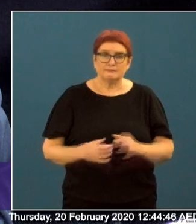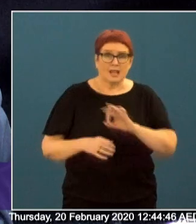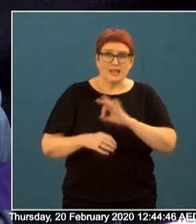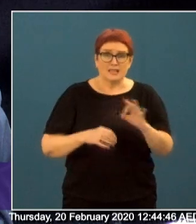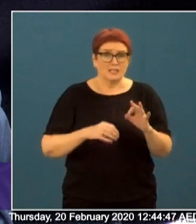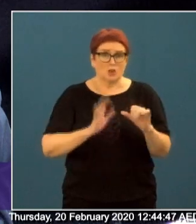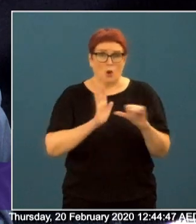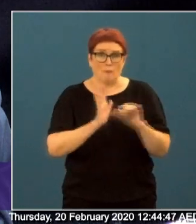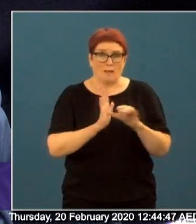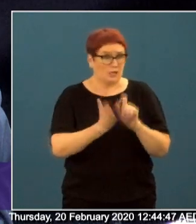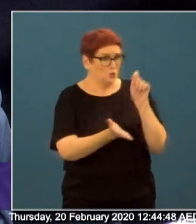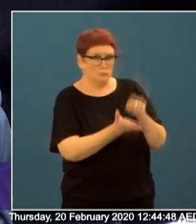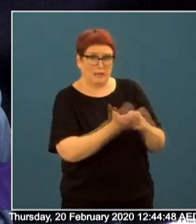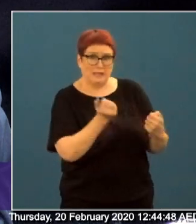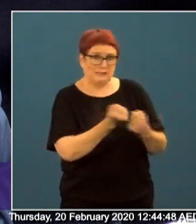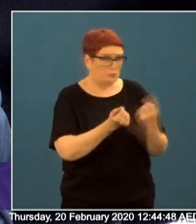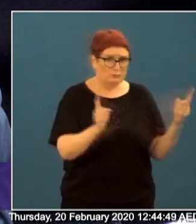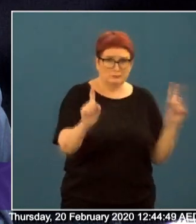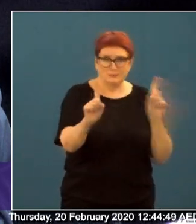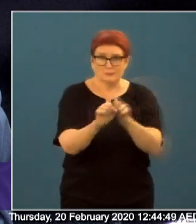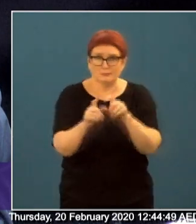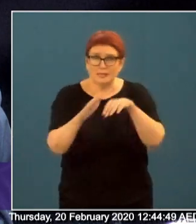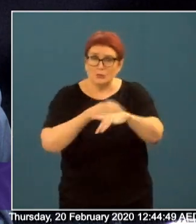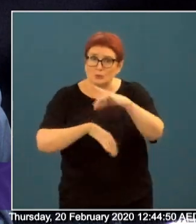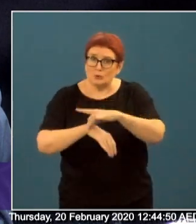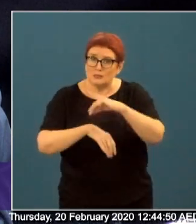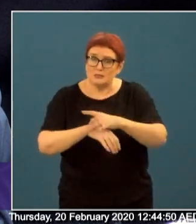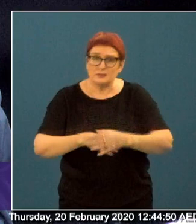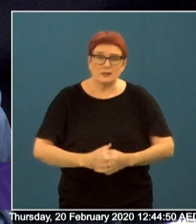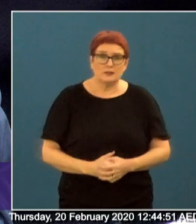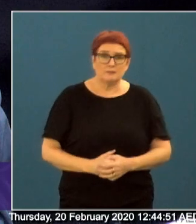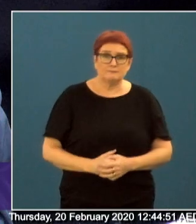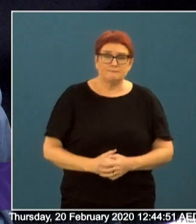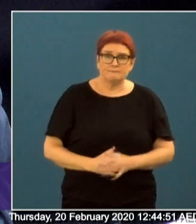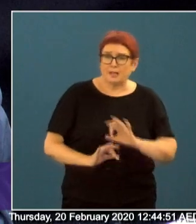and the understanding of the needs of the person and the transmission